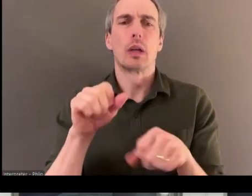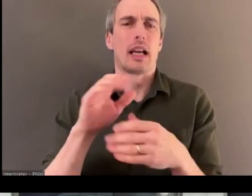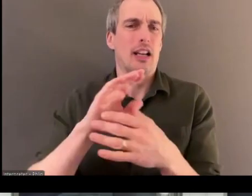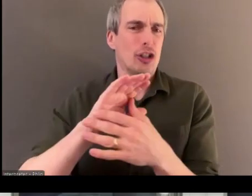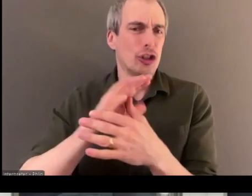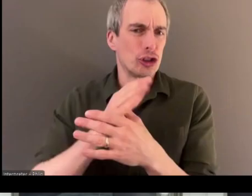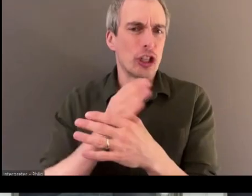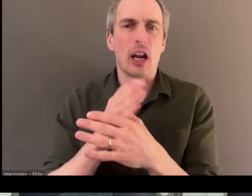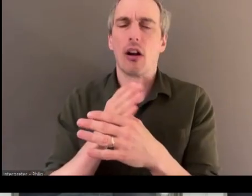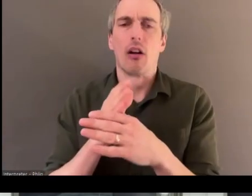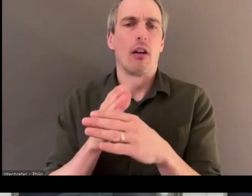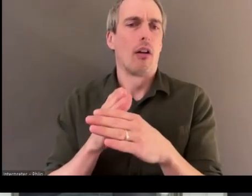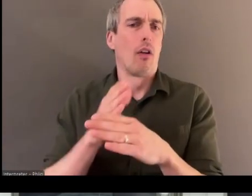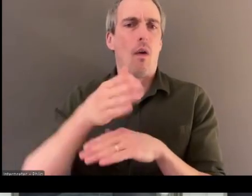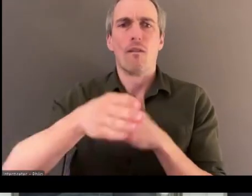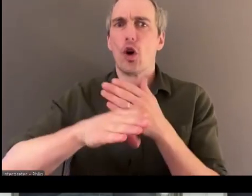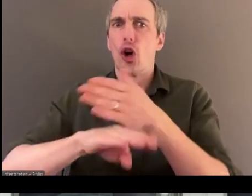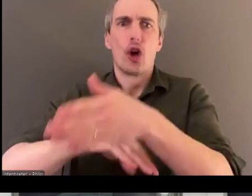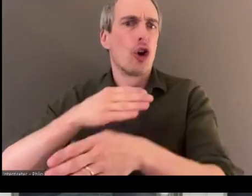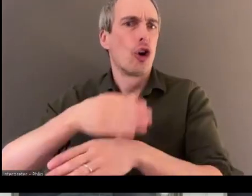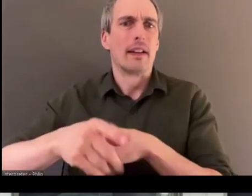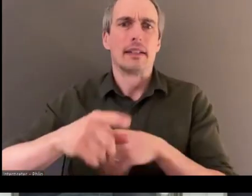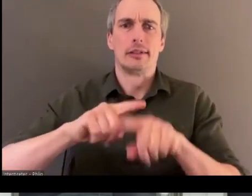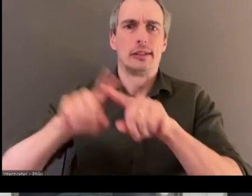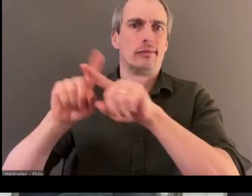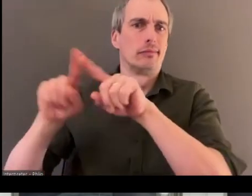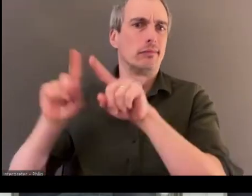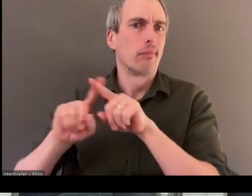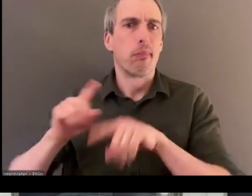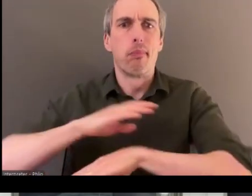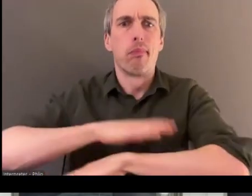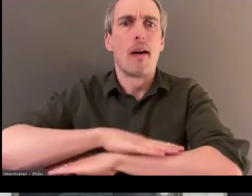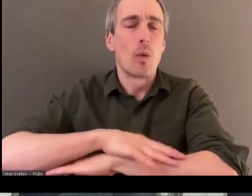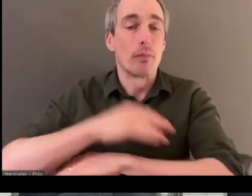So if I had a Microsoft Word document and I wanted to share something with somebody who might not